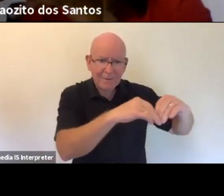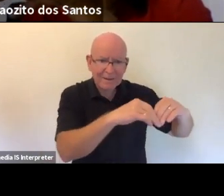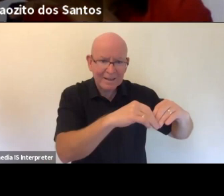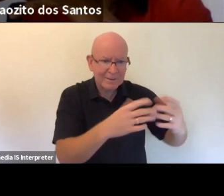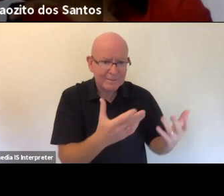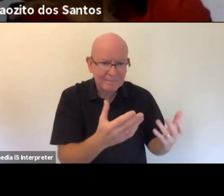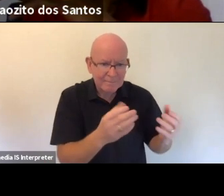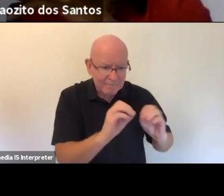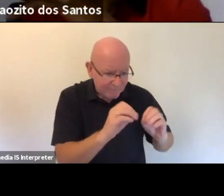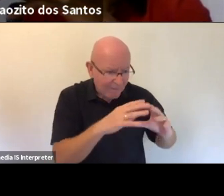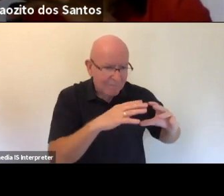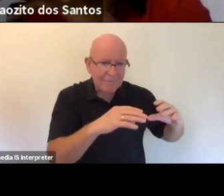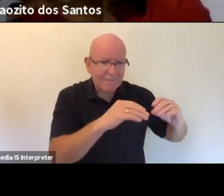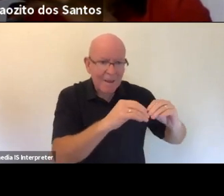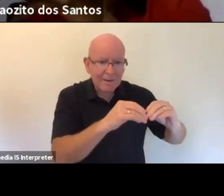Many of women with disability have children.